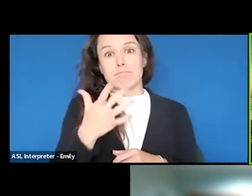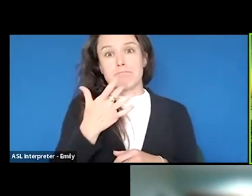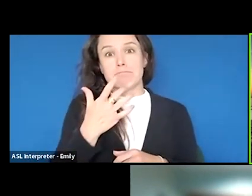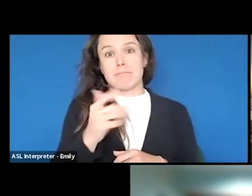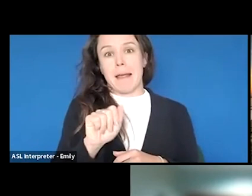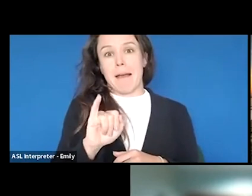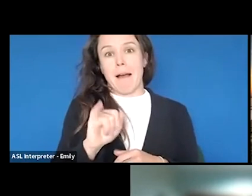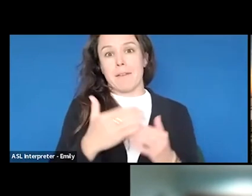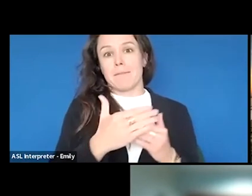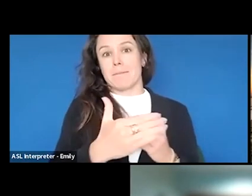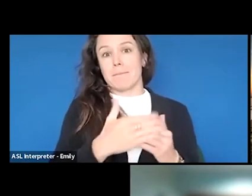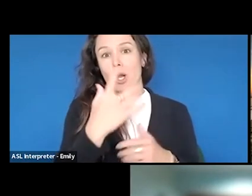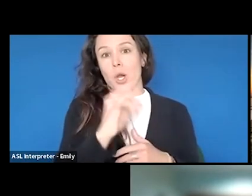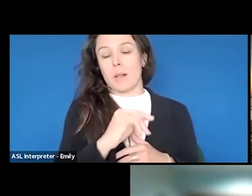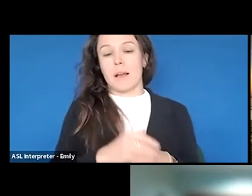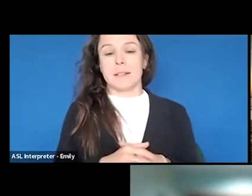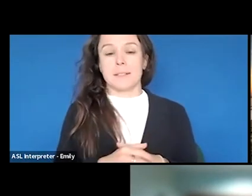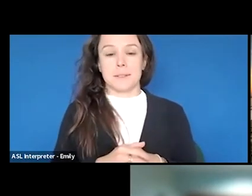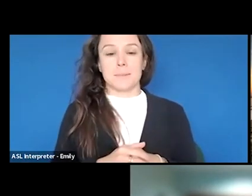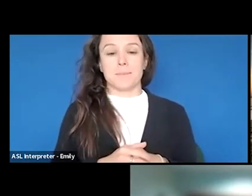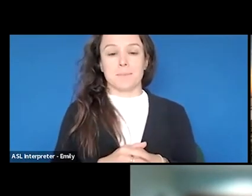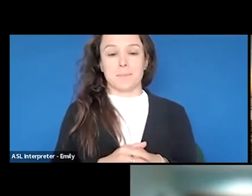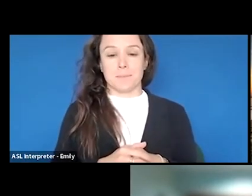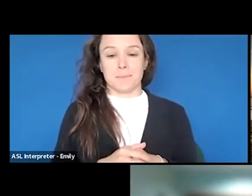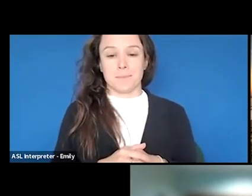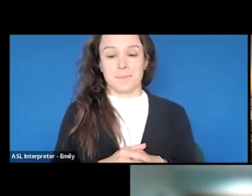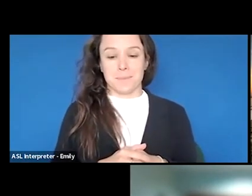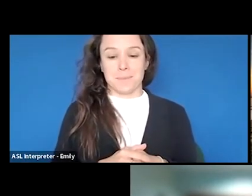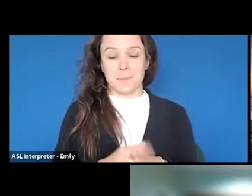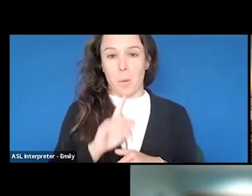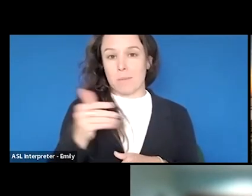First of all, I should introduce myself a little bit.